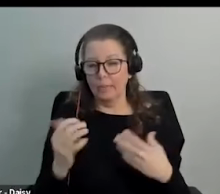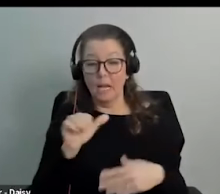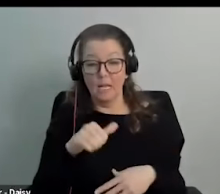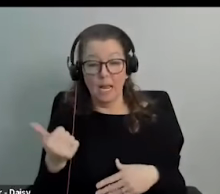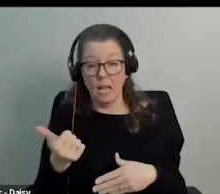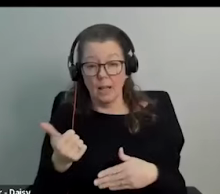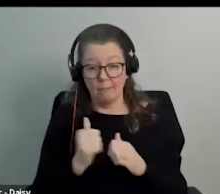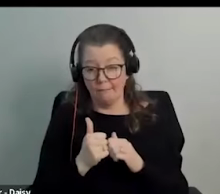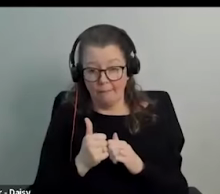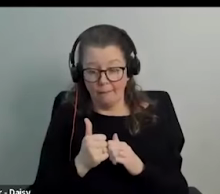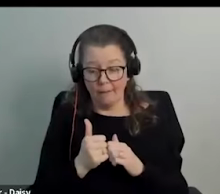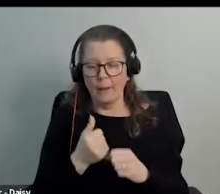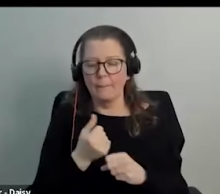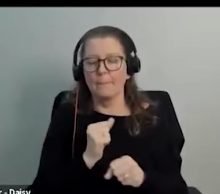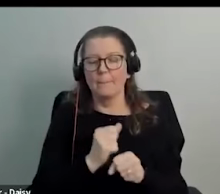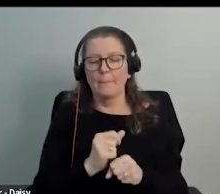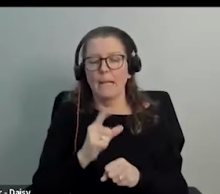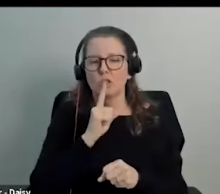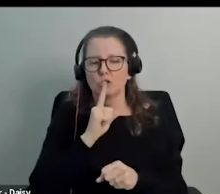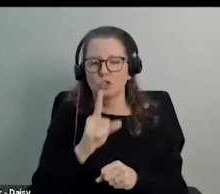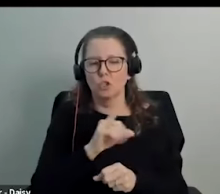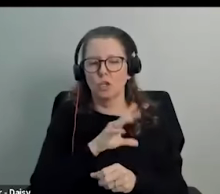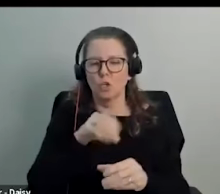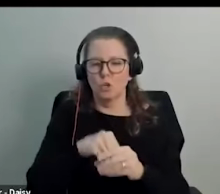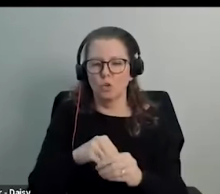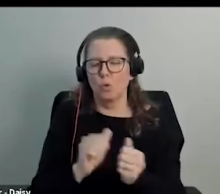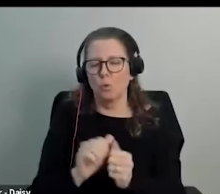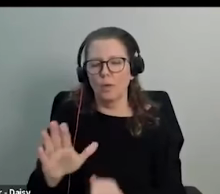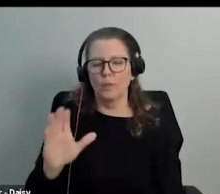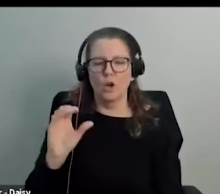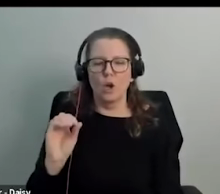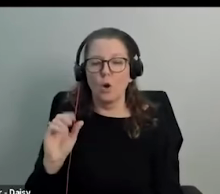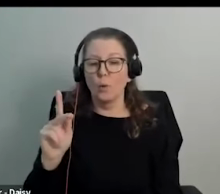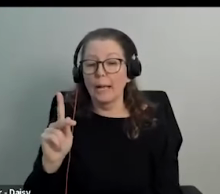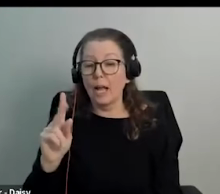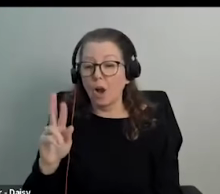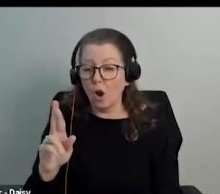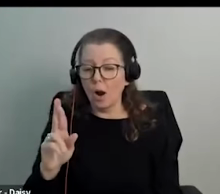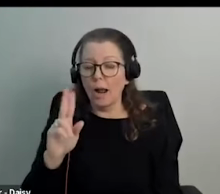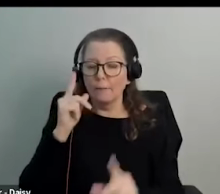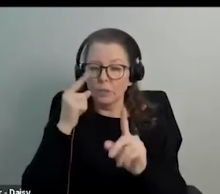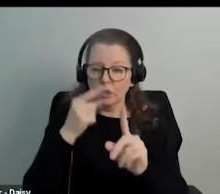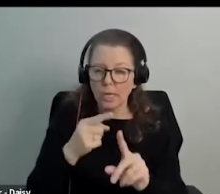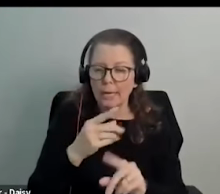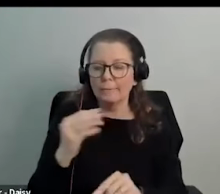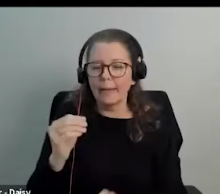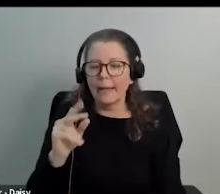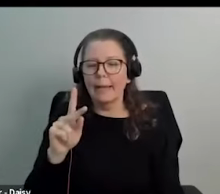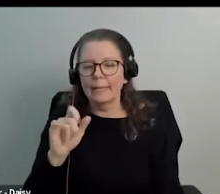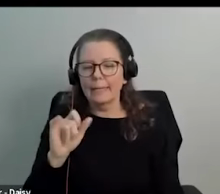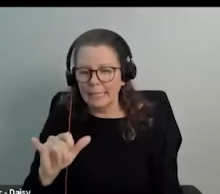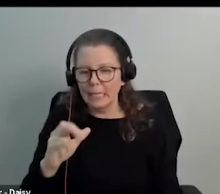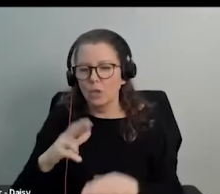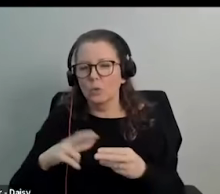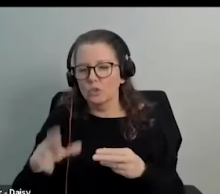to make sure that it gets into their OKRs, their objectives and their key results. Because that's what they're held accountable to every year.